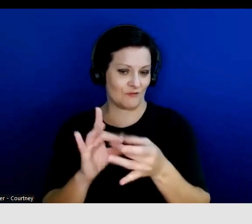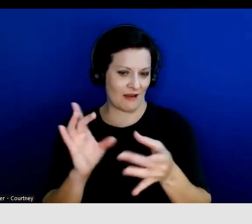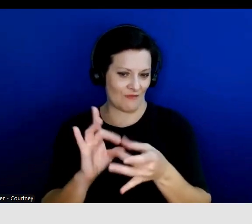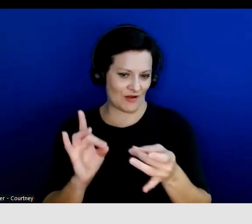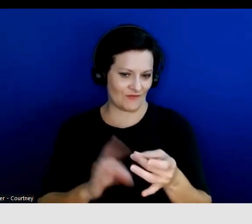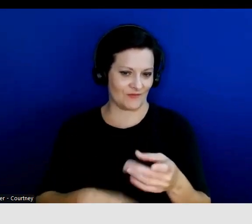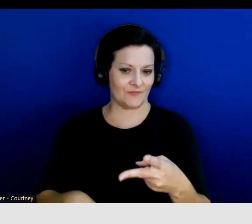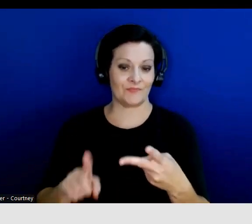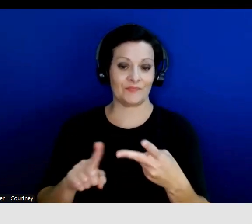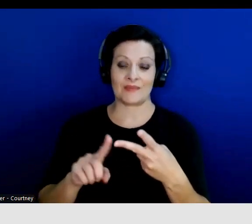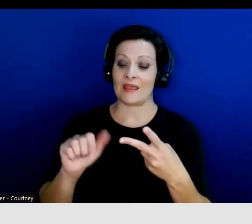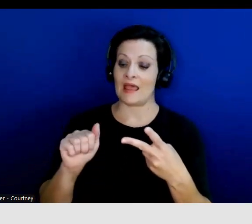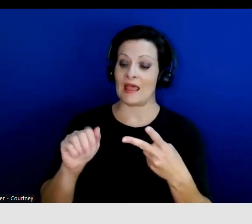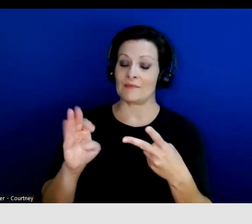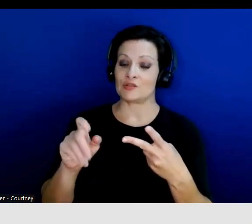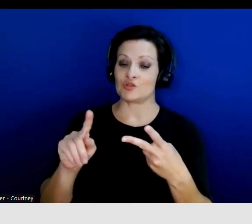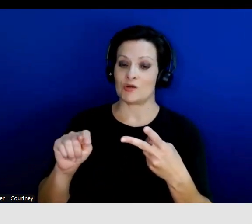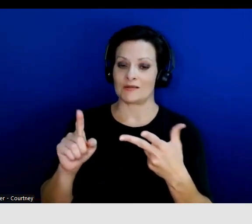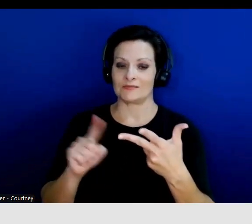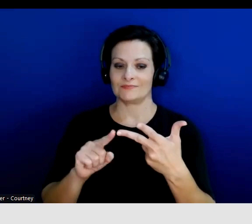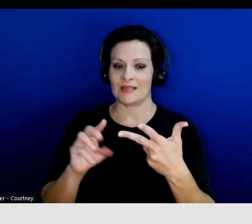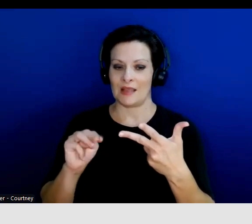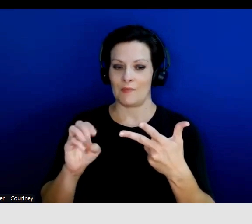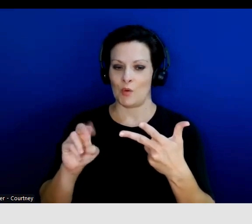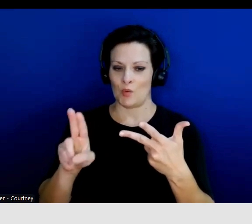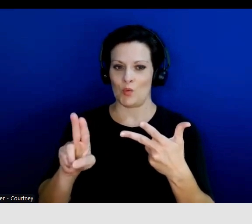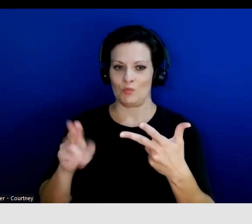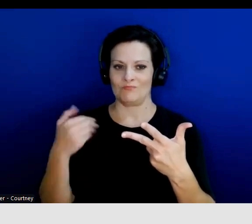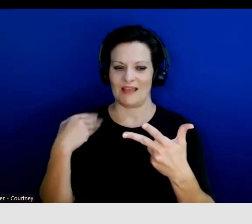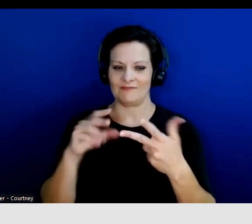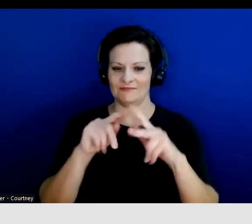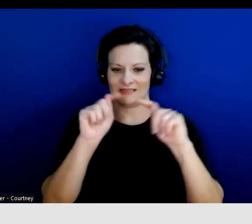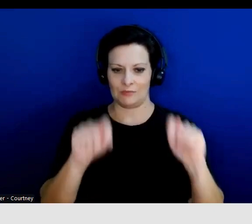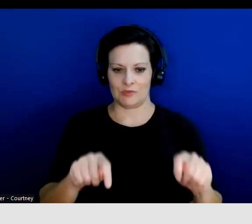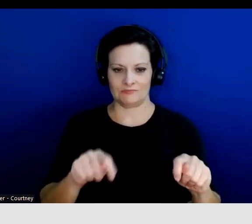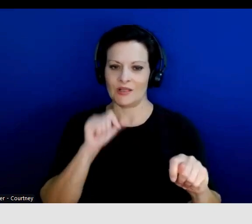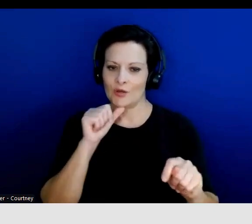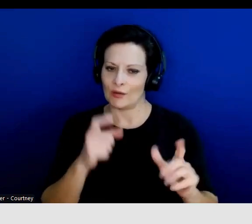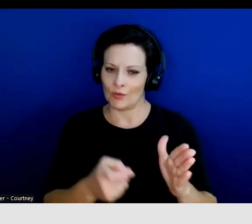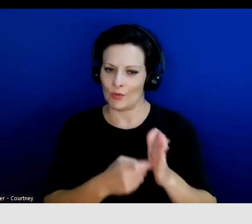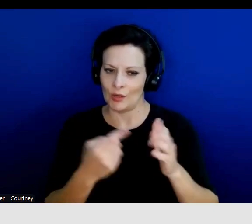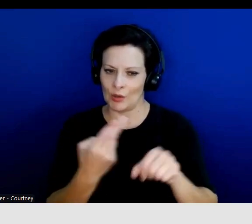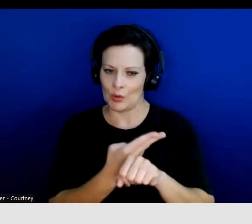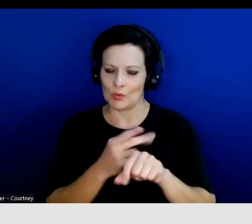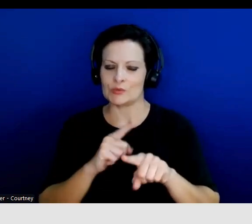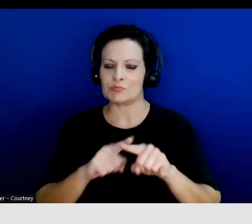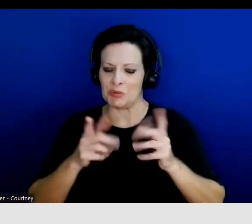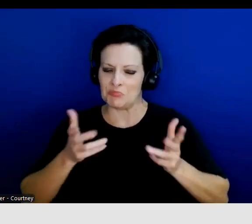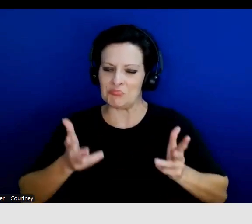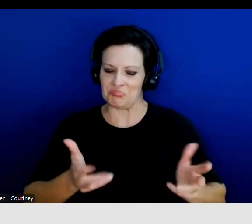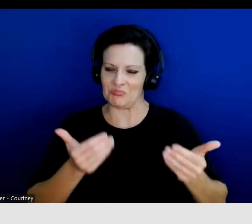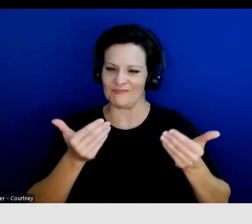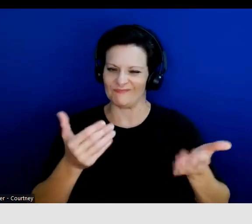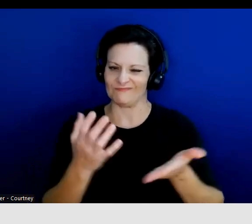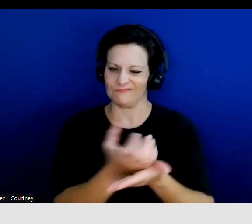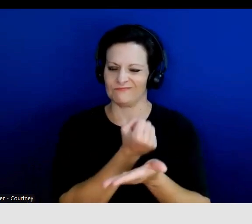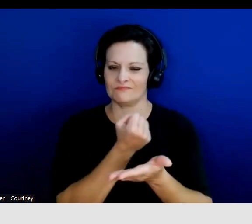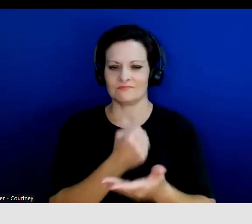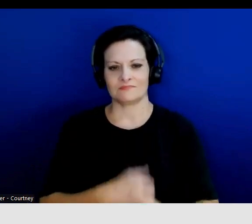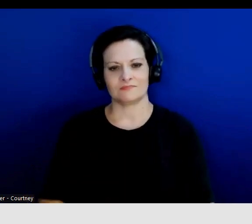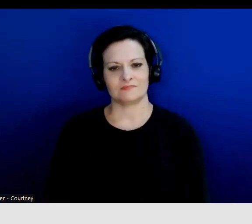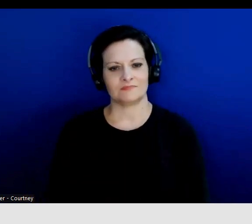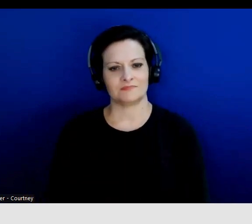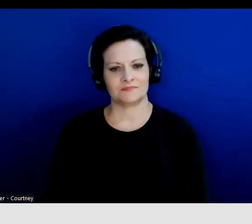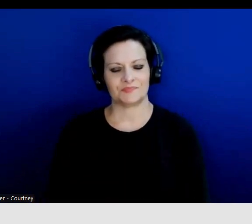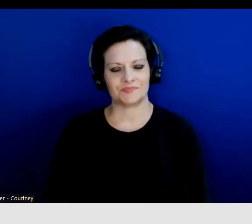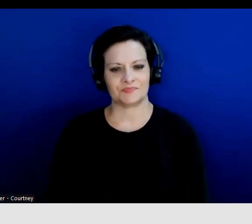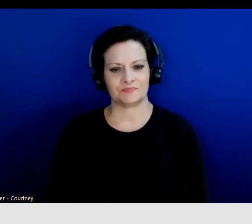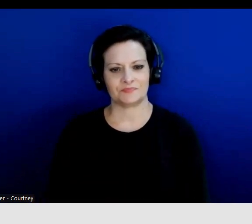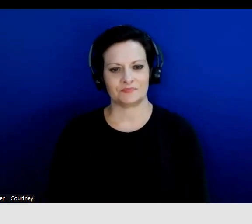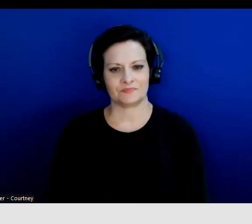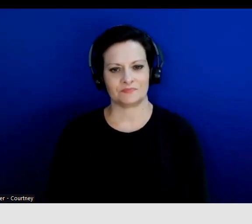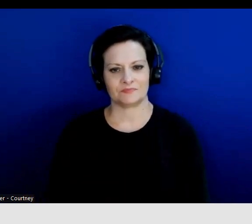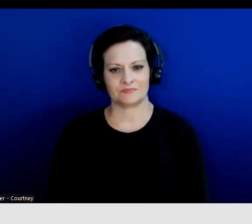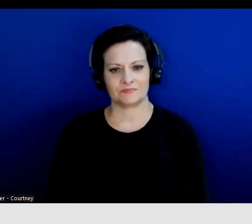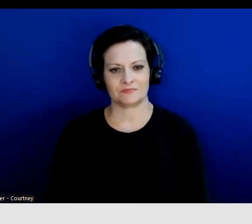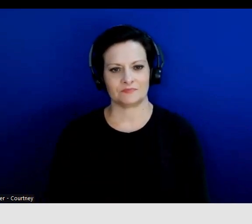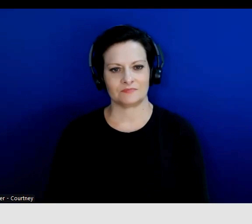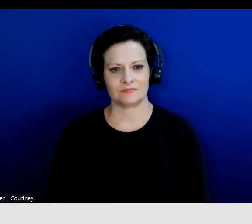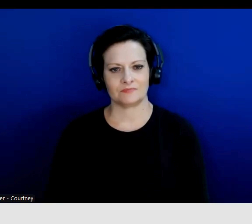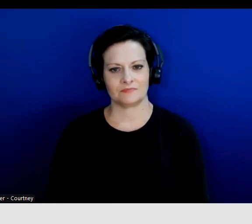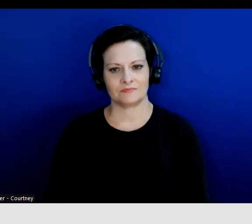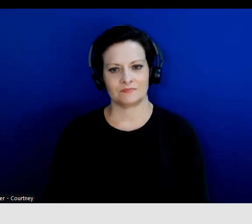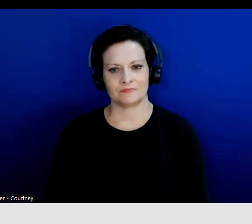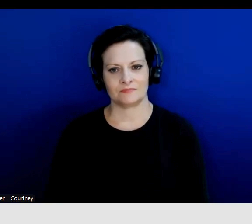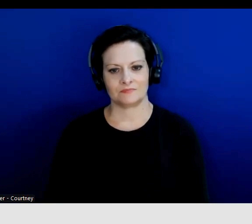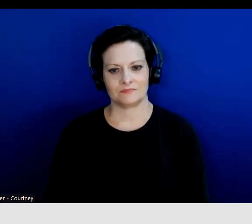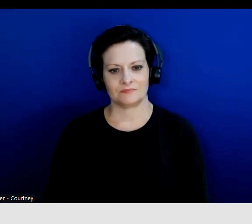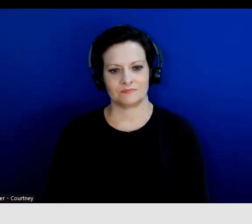and MOU. You are not required to use these templates, but we strongly encourage you to do so.